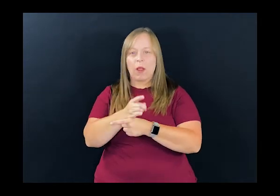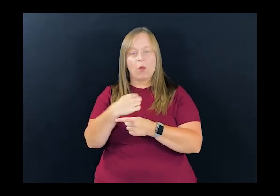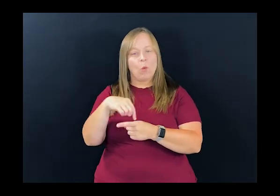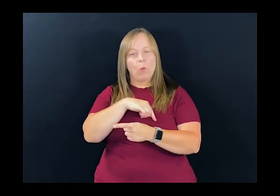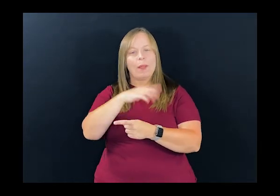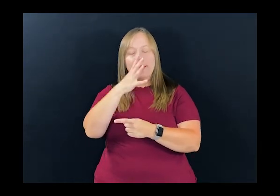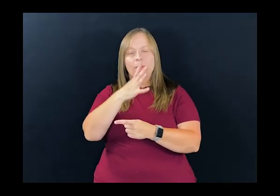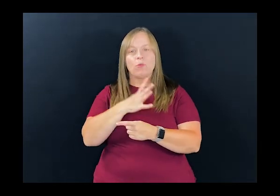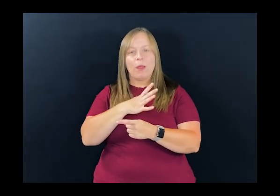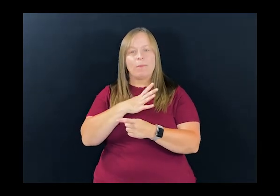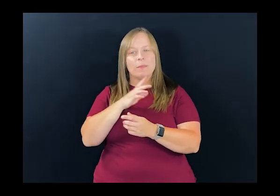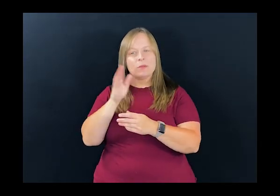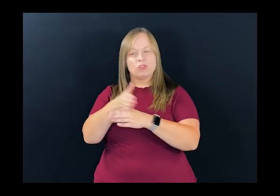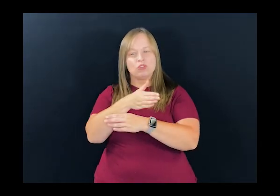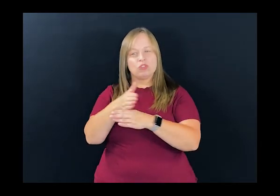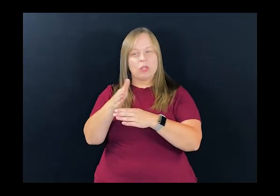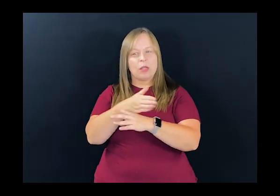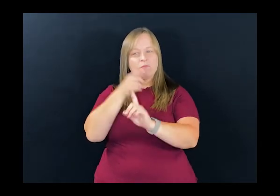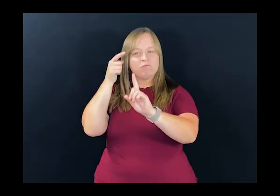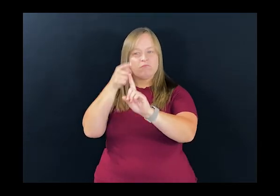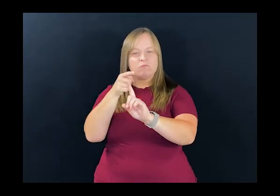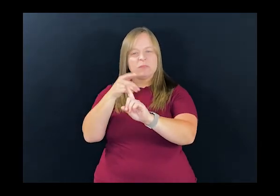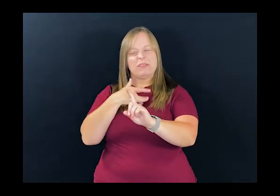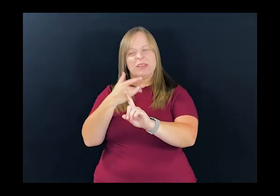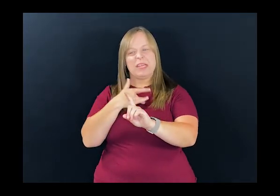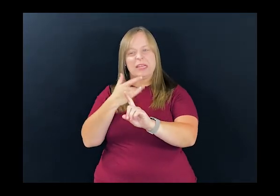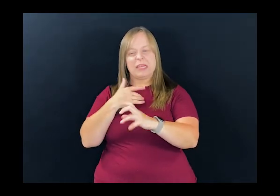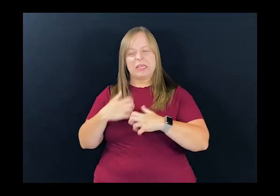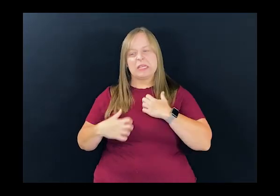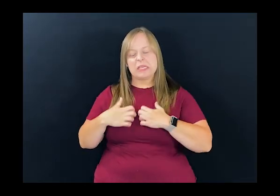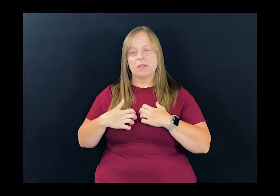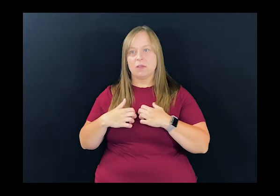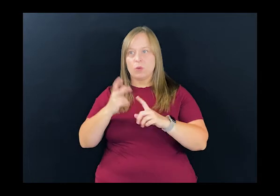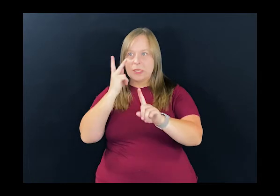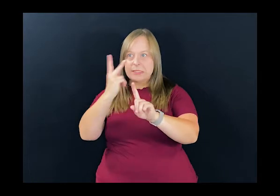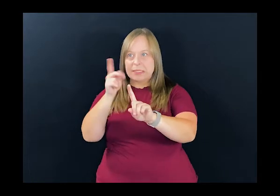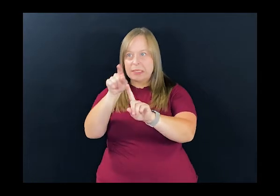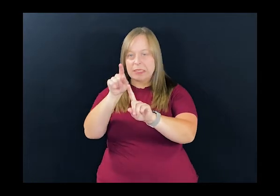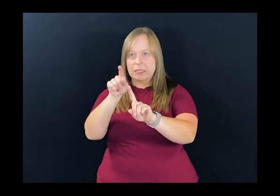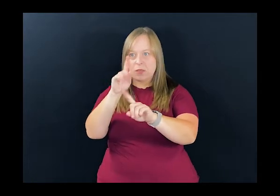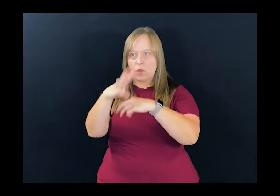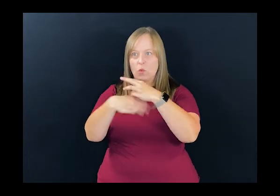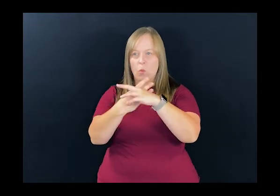We as women share this feeling of, well this is what we see. Right.